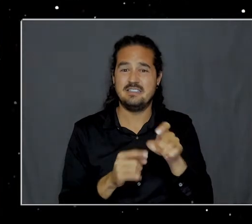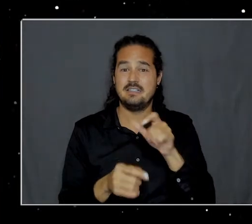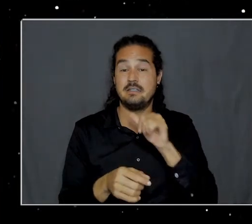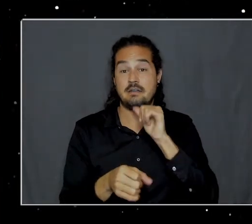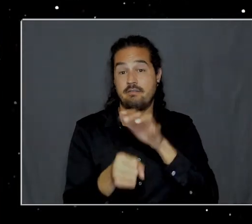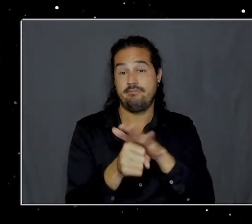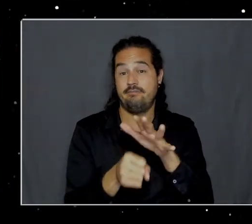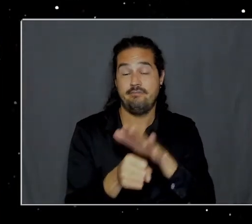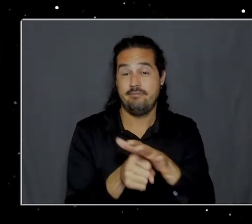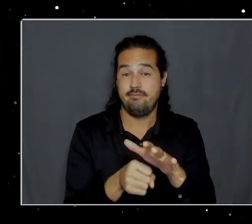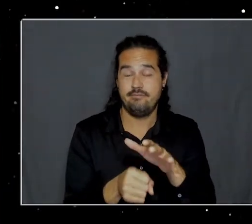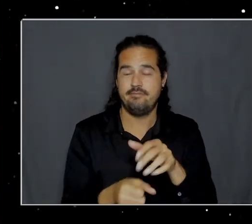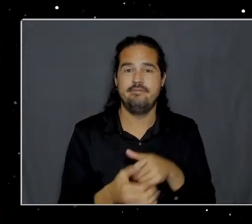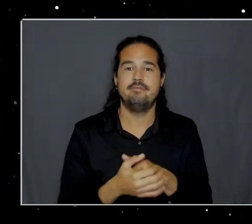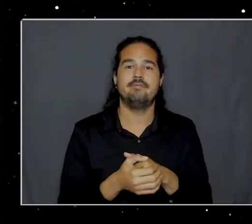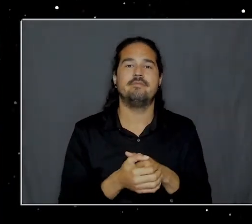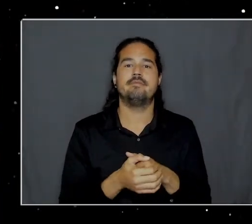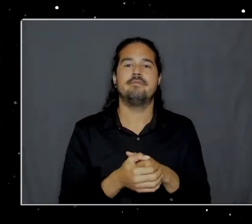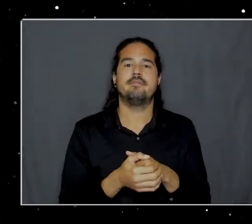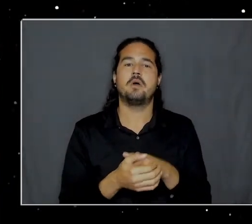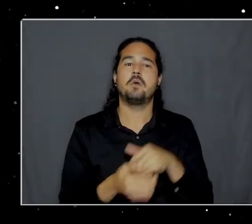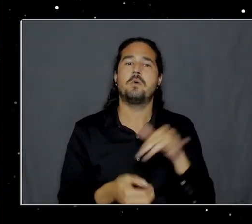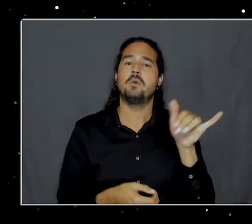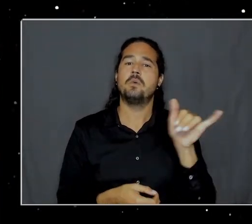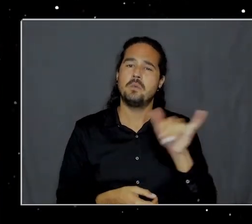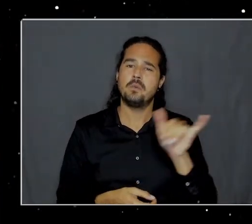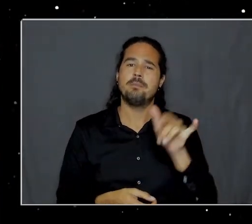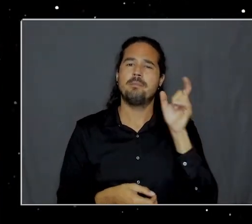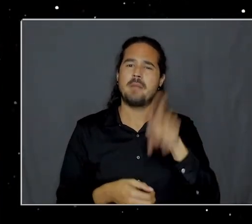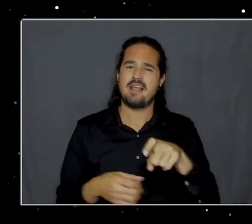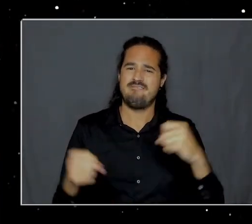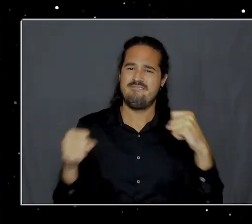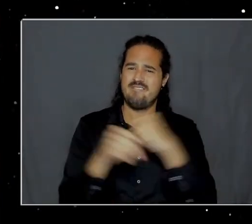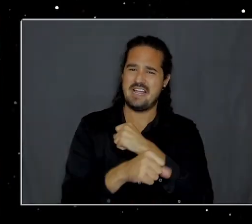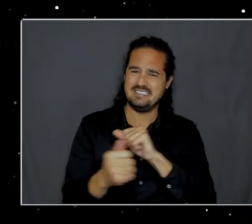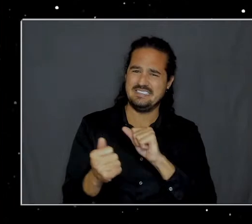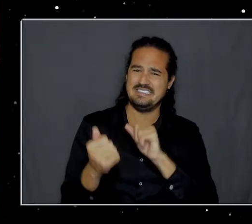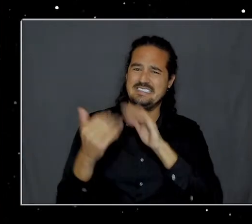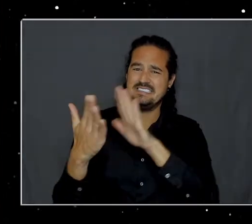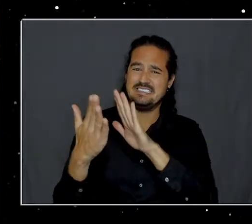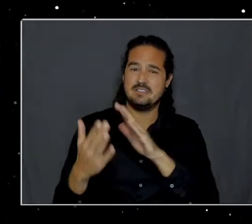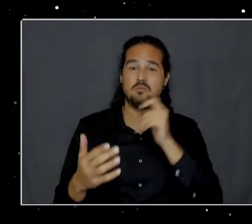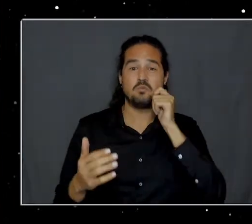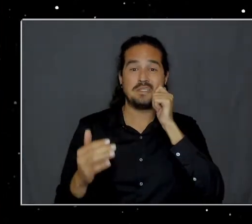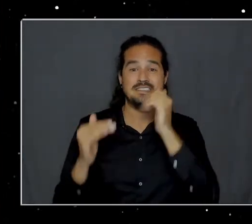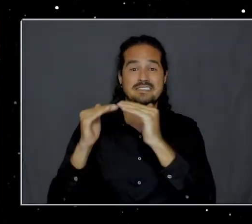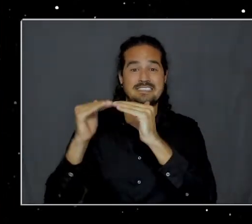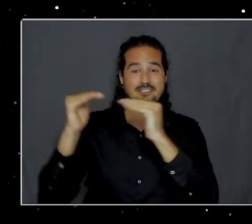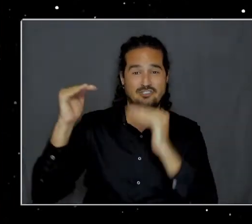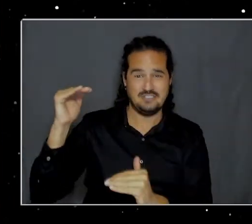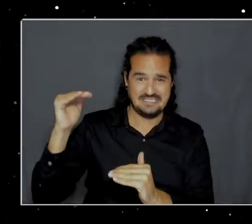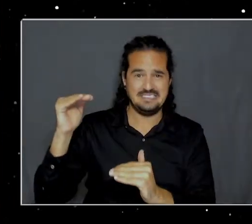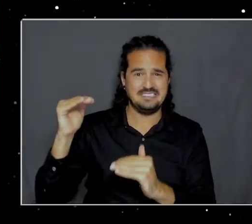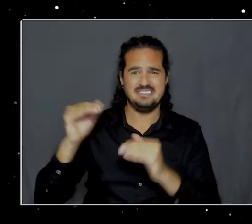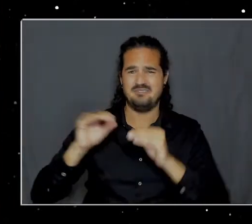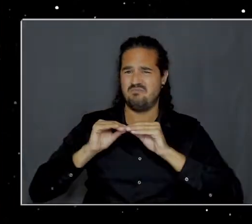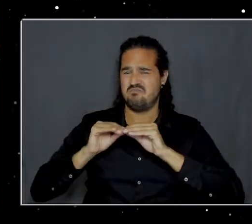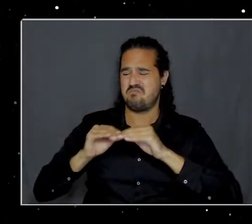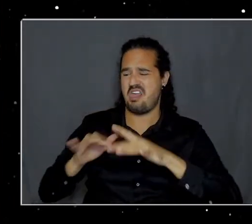SUFFICIENT WORK. WE ALSO NEED TO